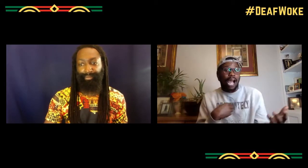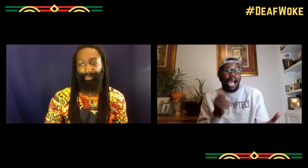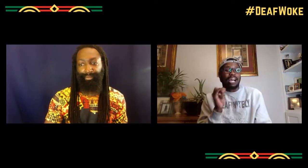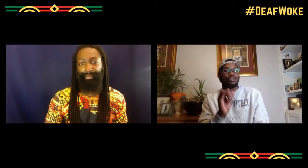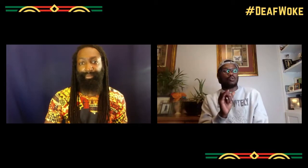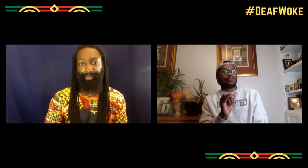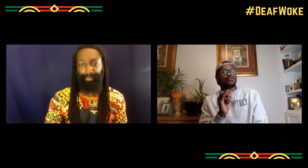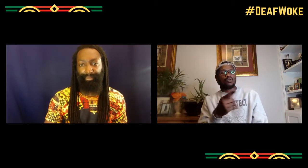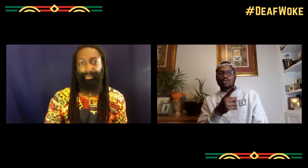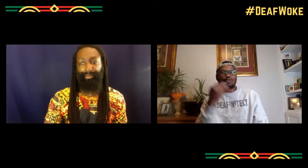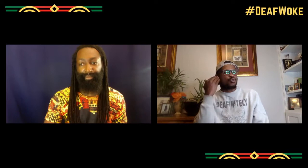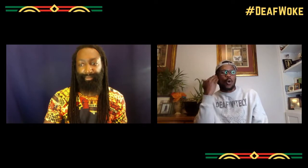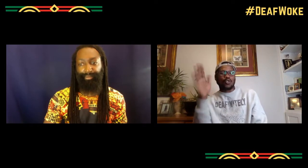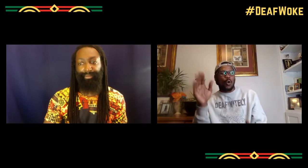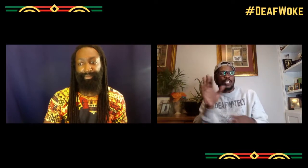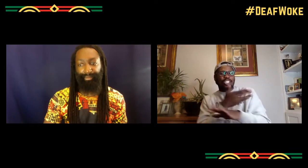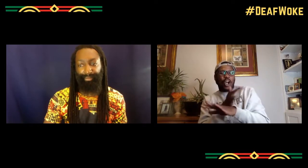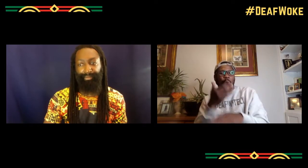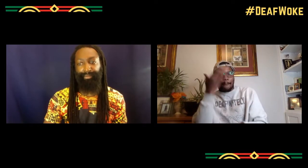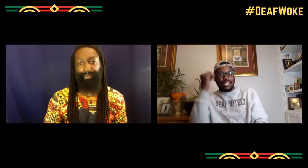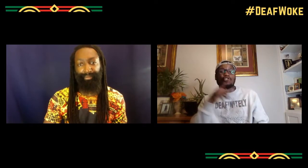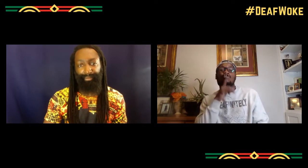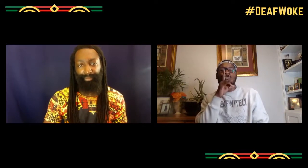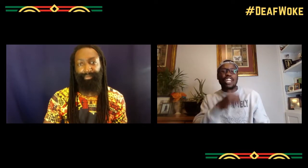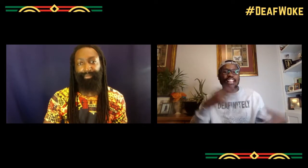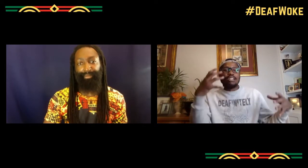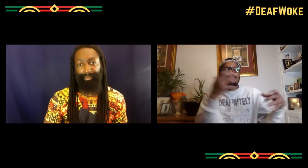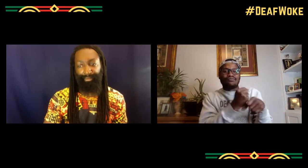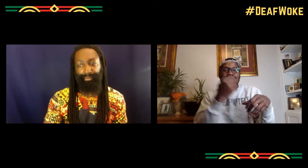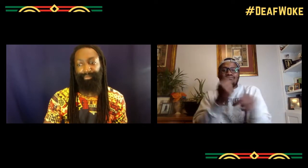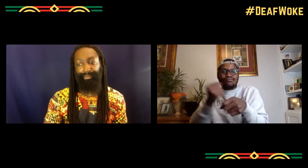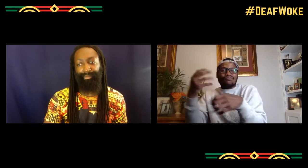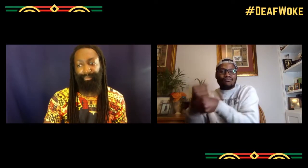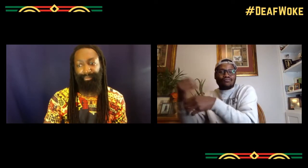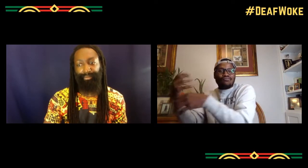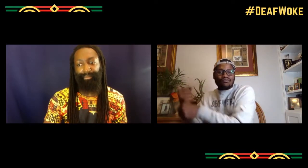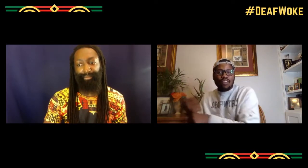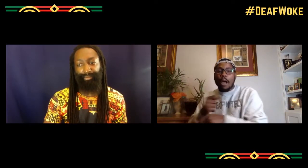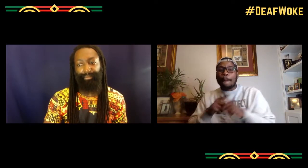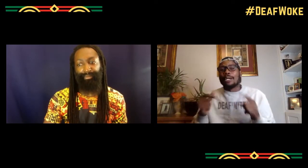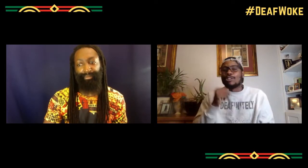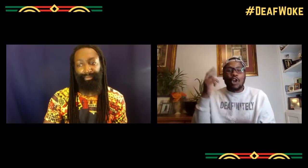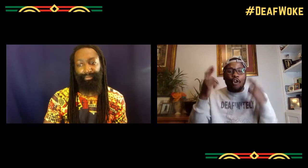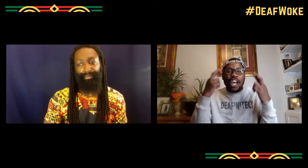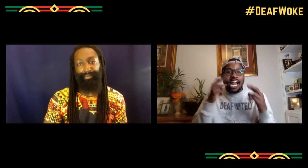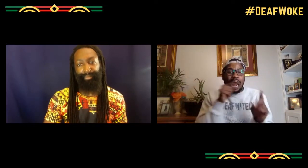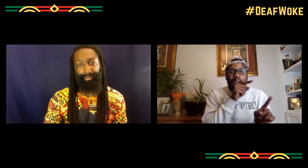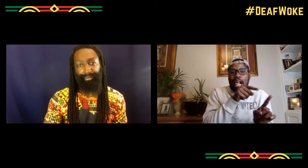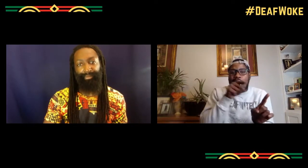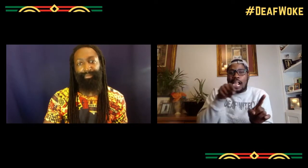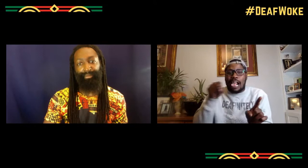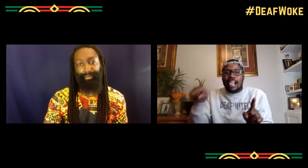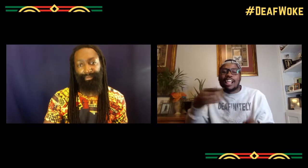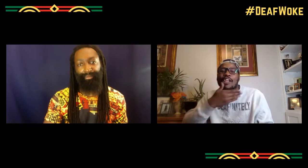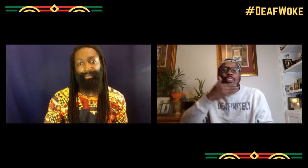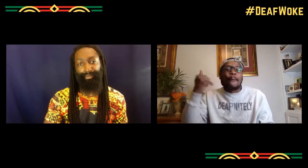had really learned the lyrics of the song, because everything was kind of being summarized.